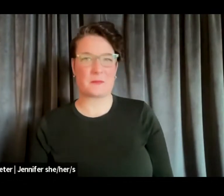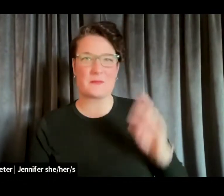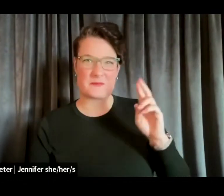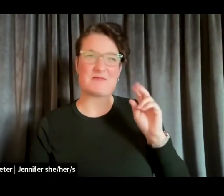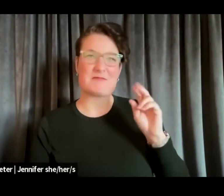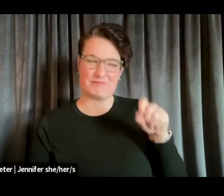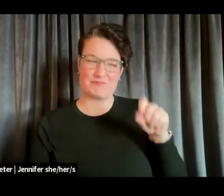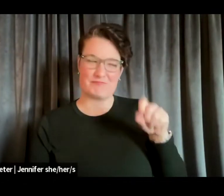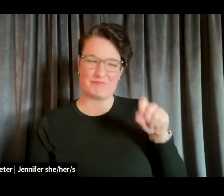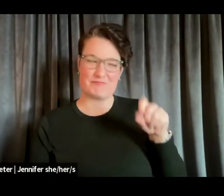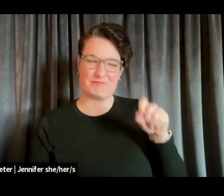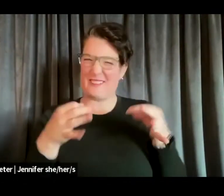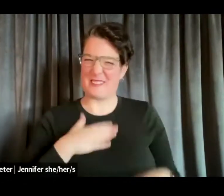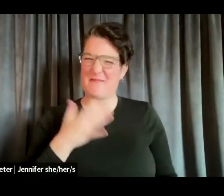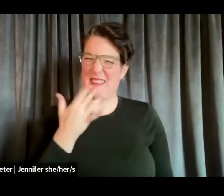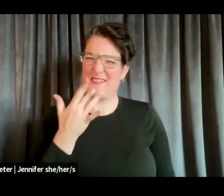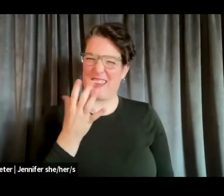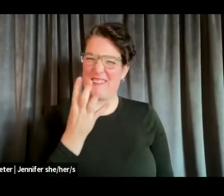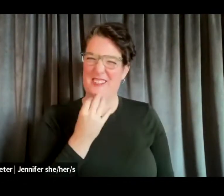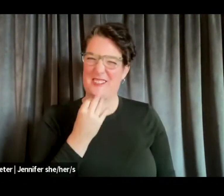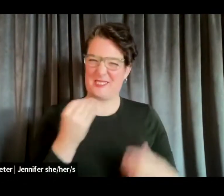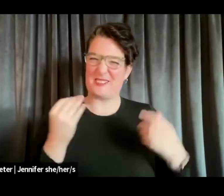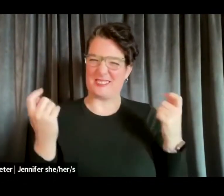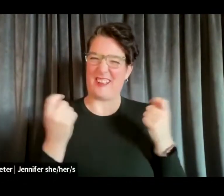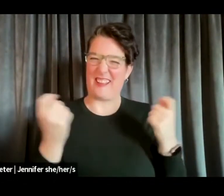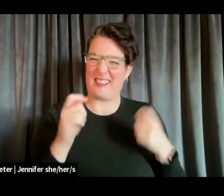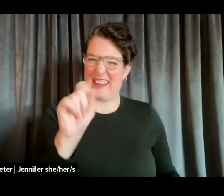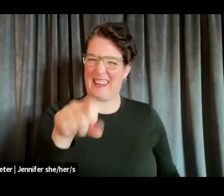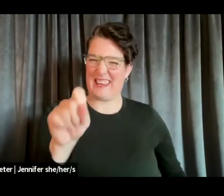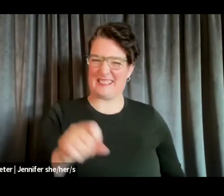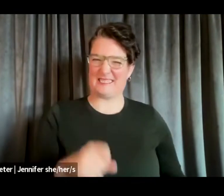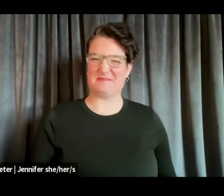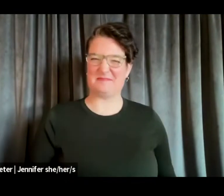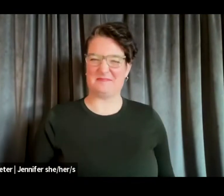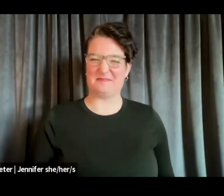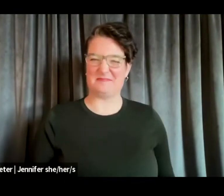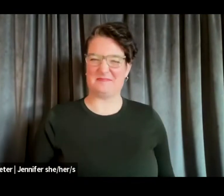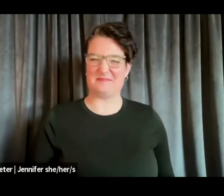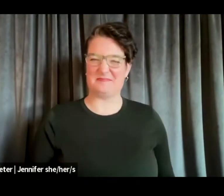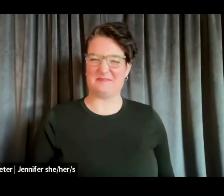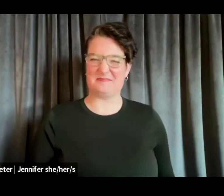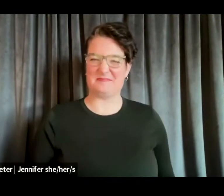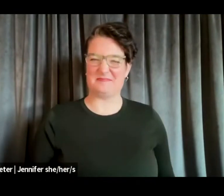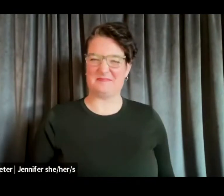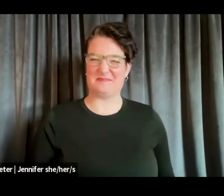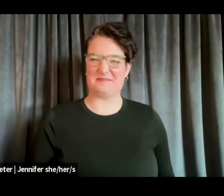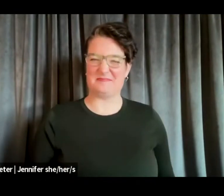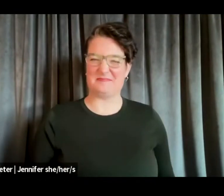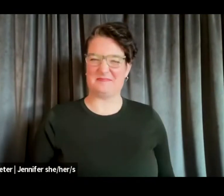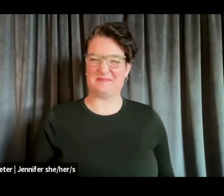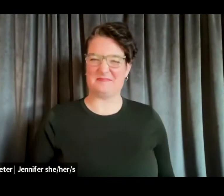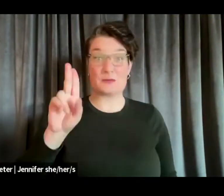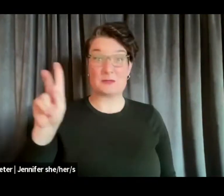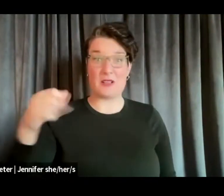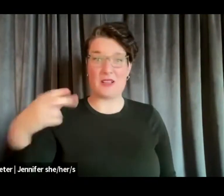favorite Jewish holiday. mm-hmm I love building the Sukkah. It's so fun.